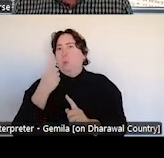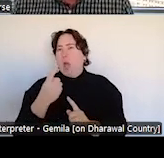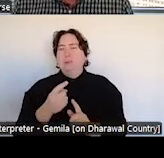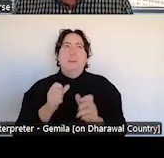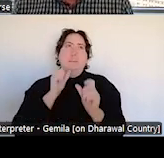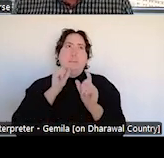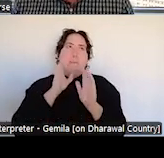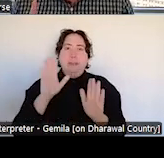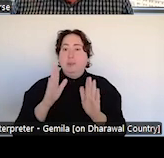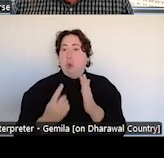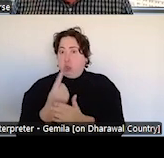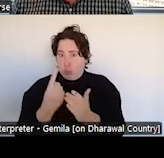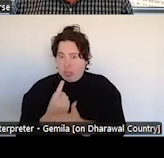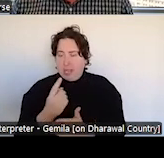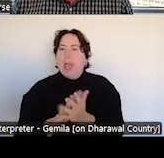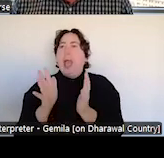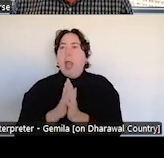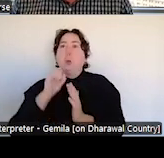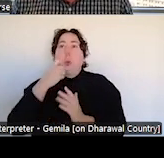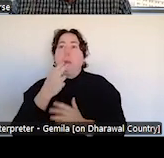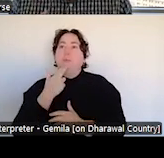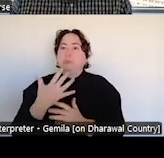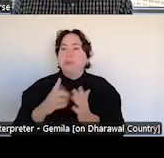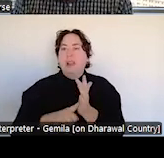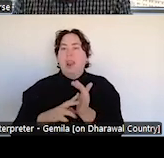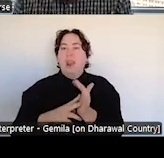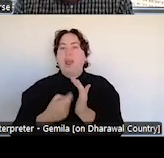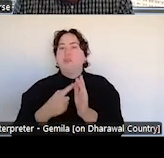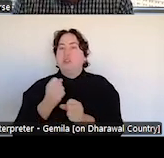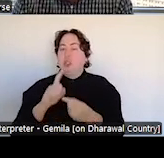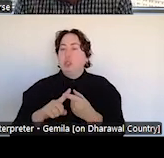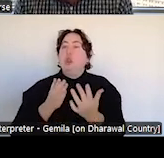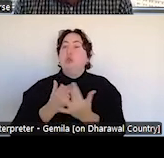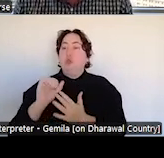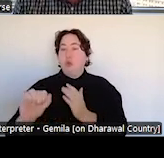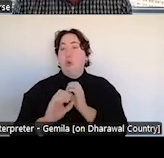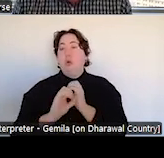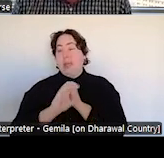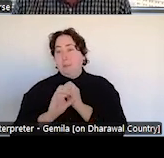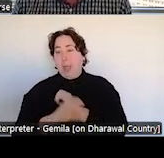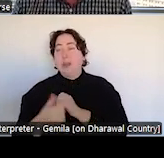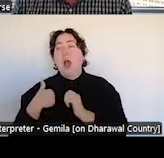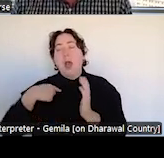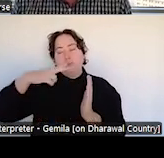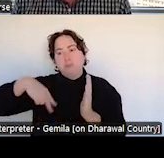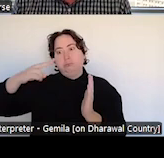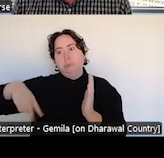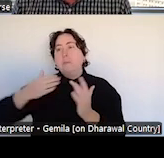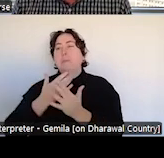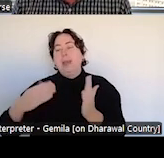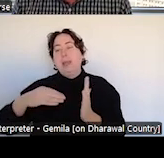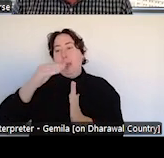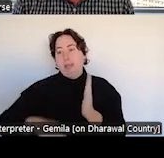your campaign. I will say, I have read a lot of Plus1 applications in my time and this is